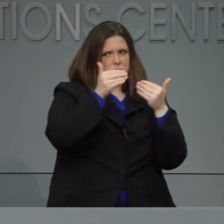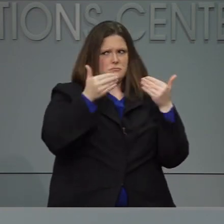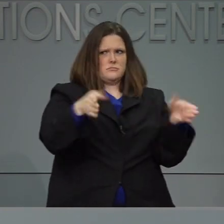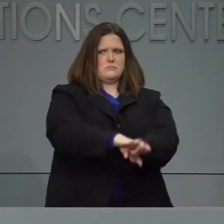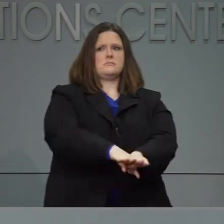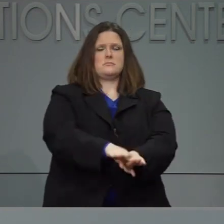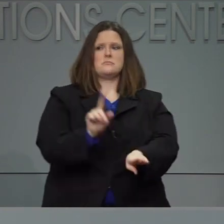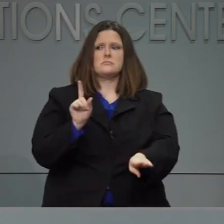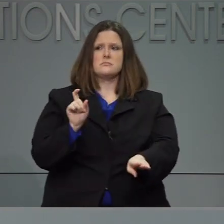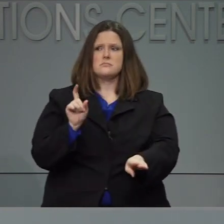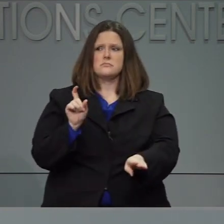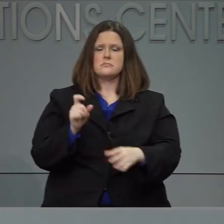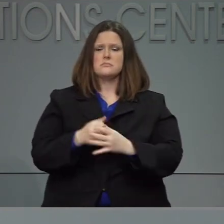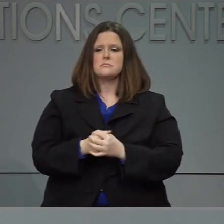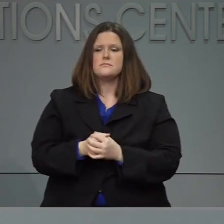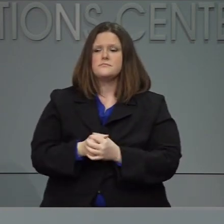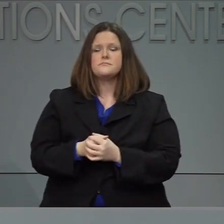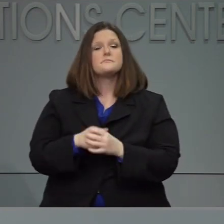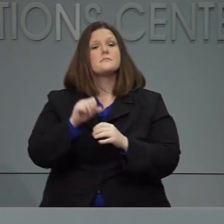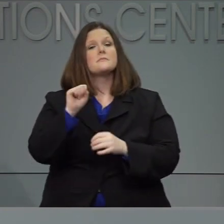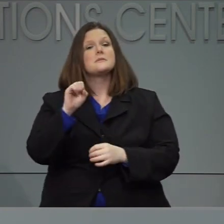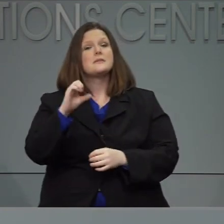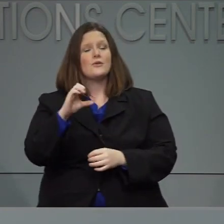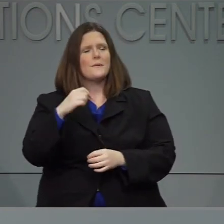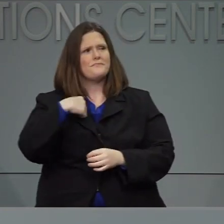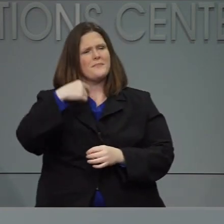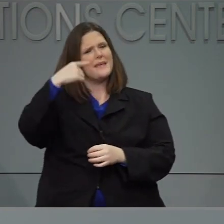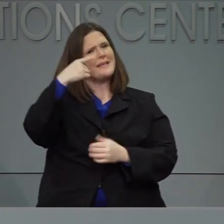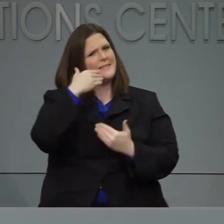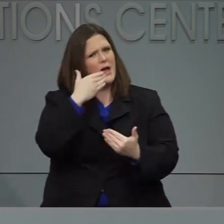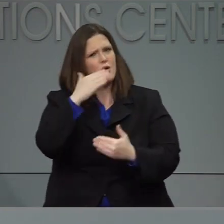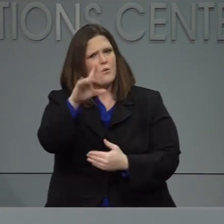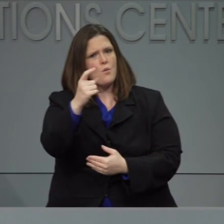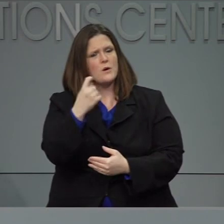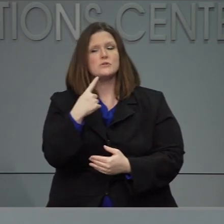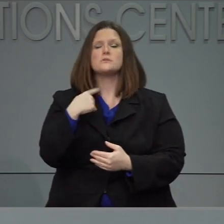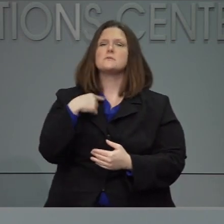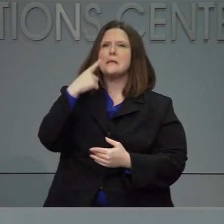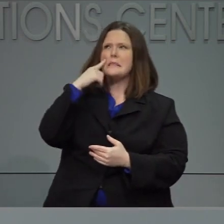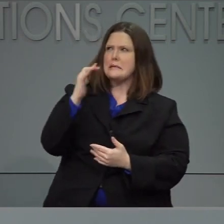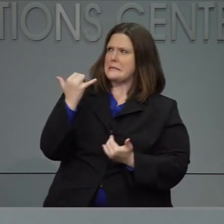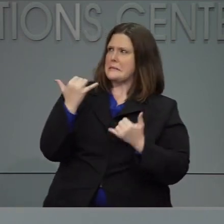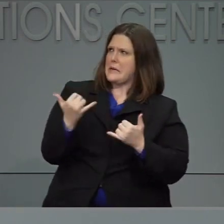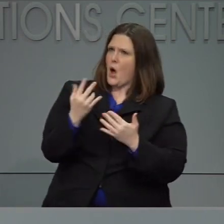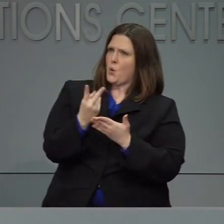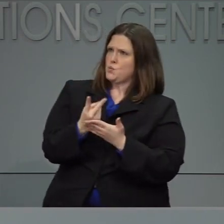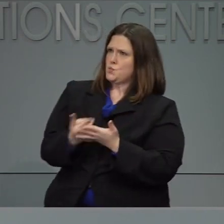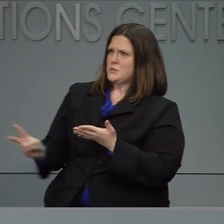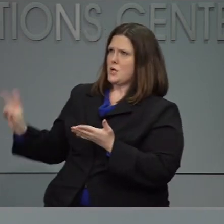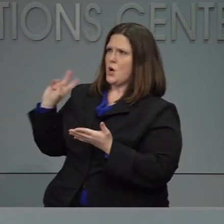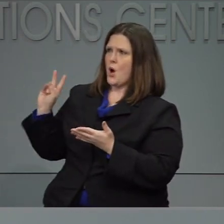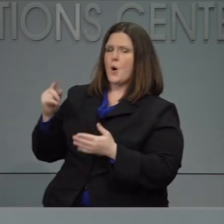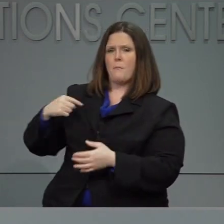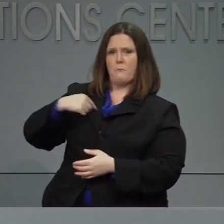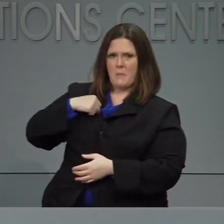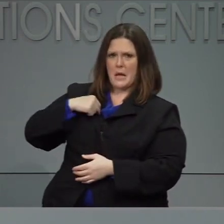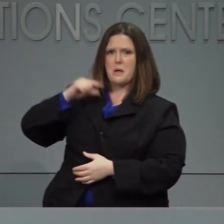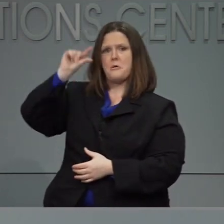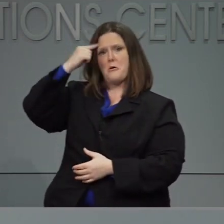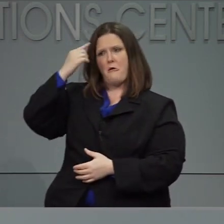WELL THANKS FOR THAT BRIAN I THINK NEARLY 2 WEEKS AGO NOW WHEN THE GOVERNOR AND I. WE'RE HERE TALKING ABOUT THE